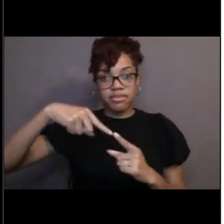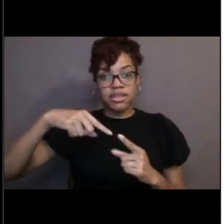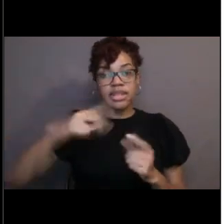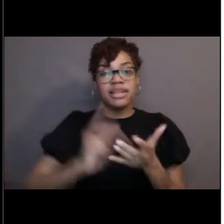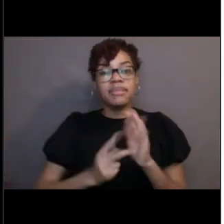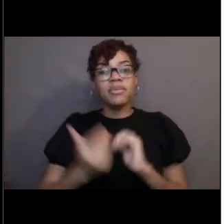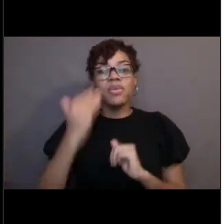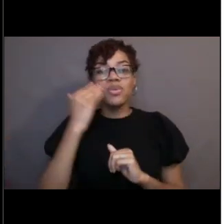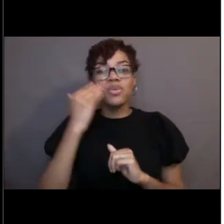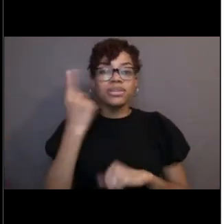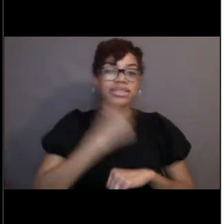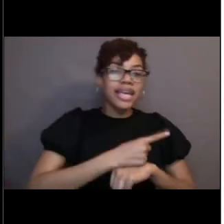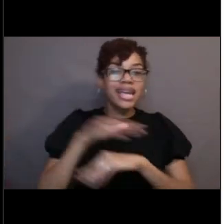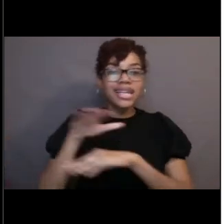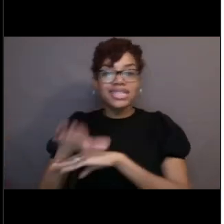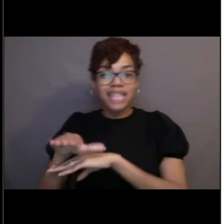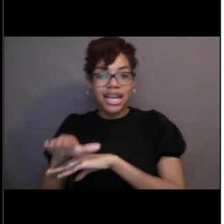that they use to interpret their environment.